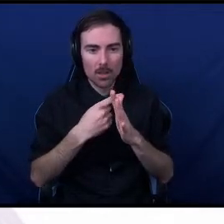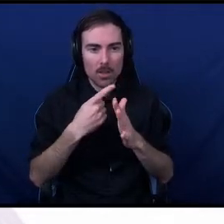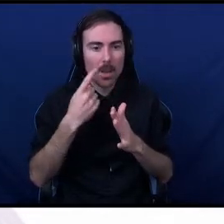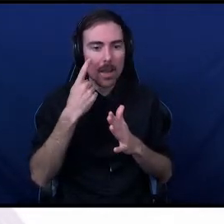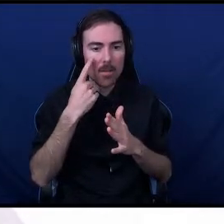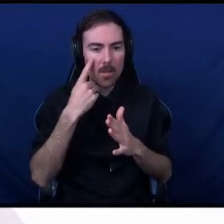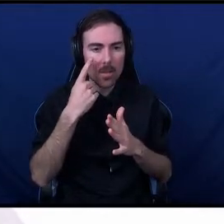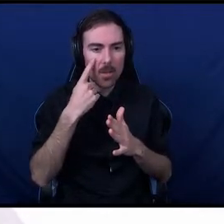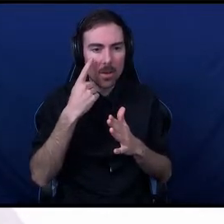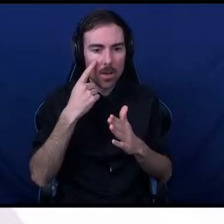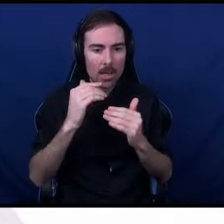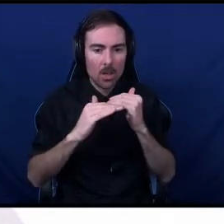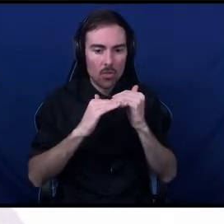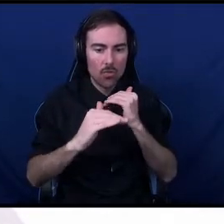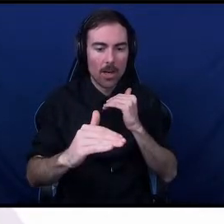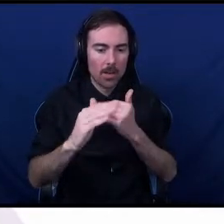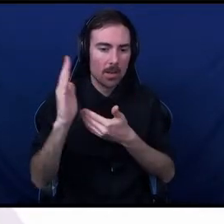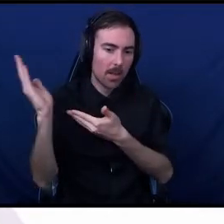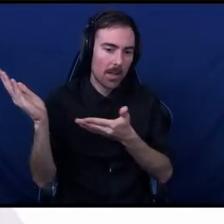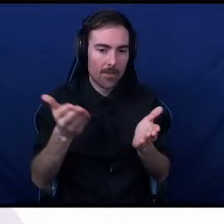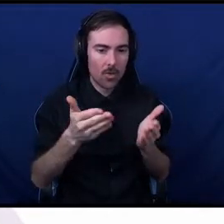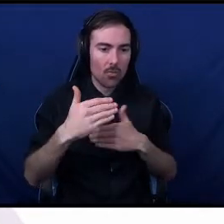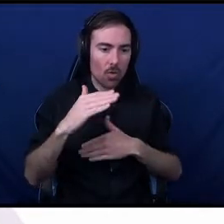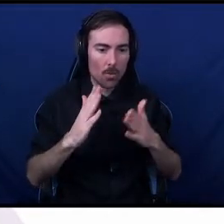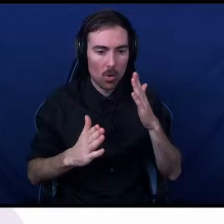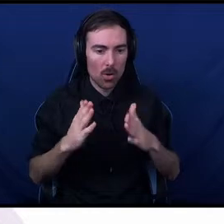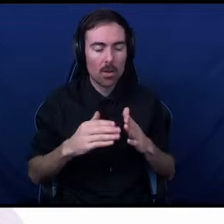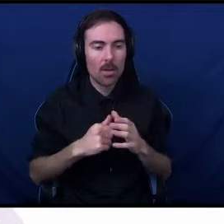those very same things, those things that are going to do the